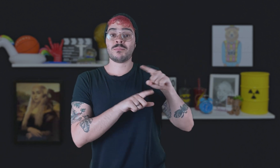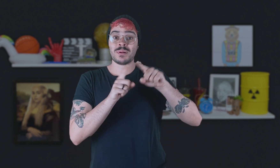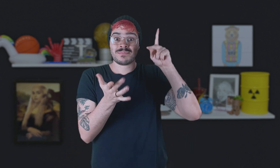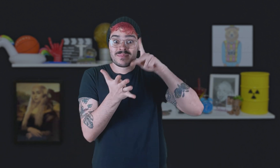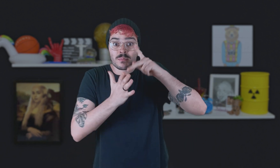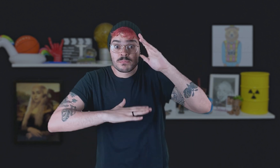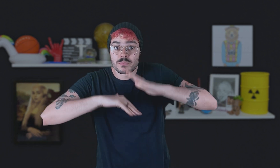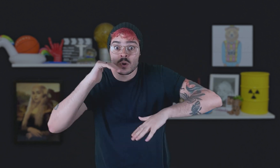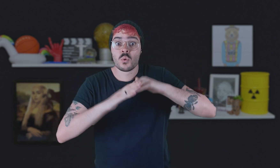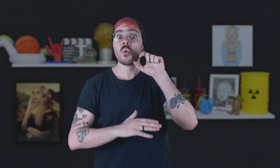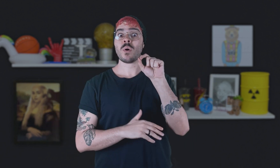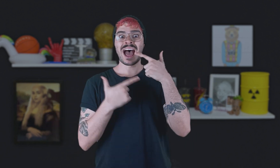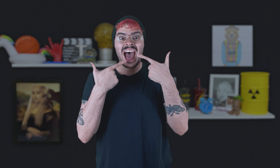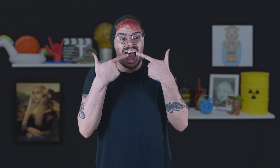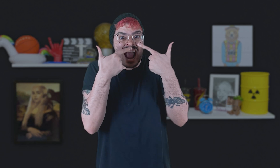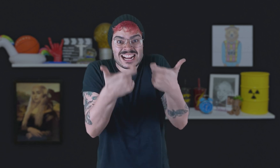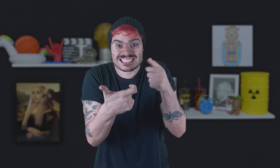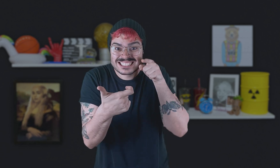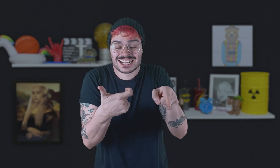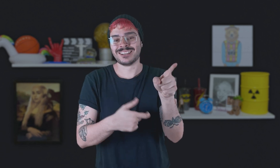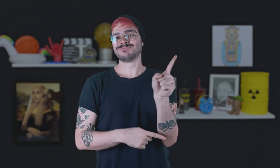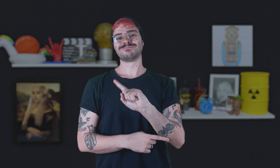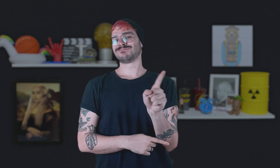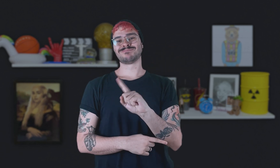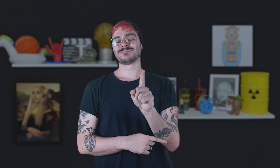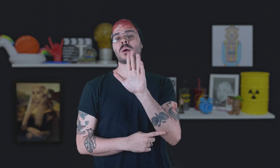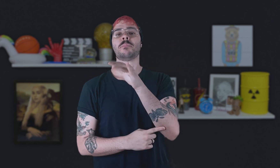not practical for war purposes.